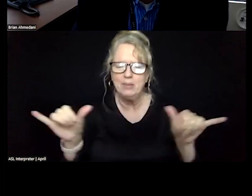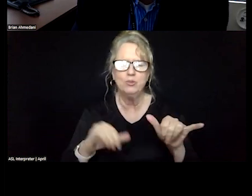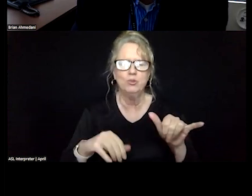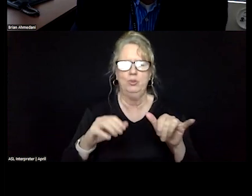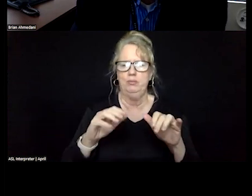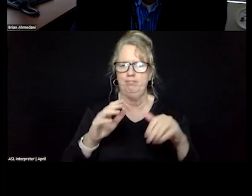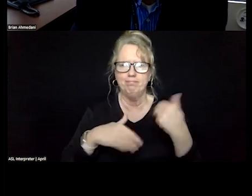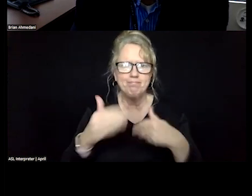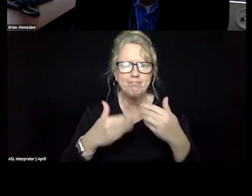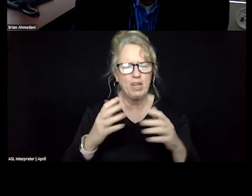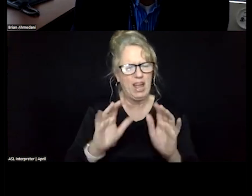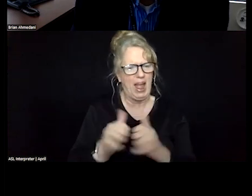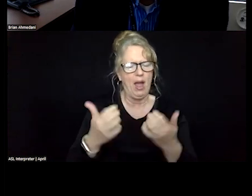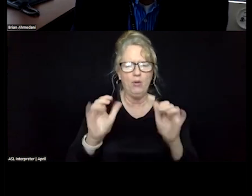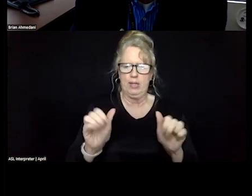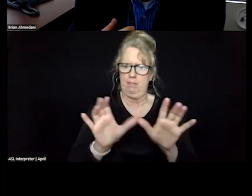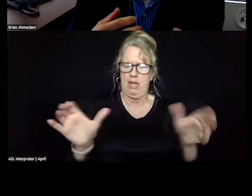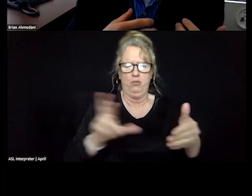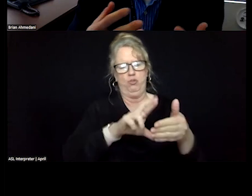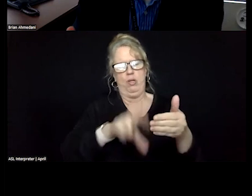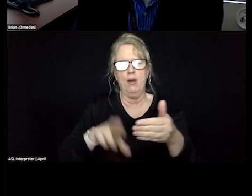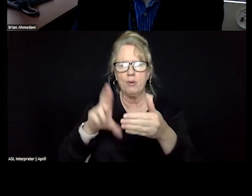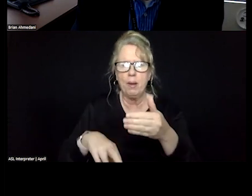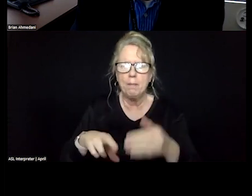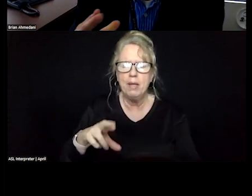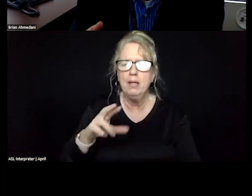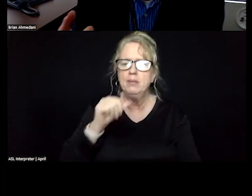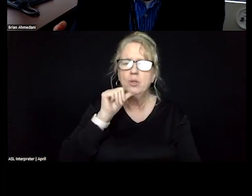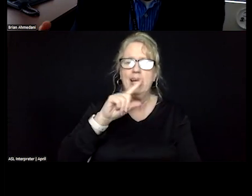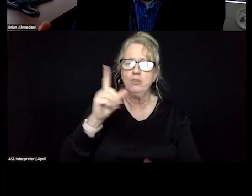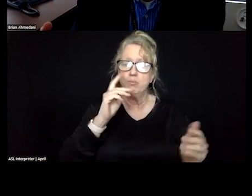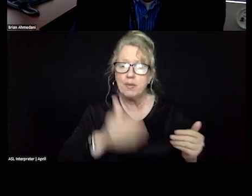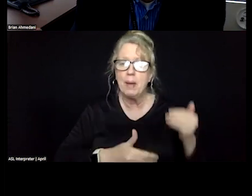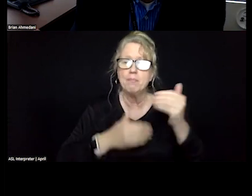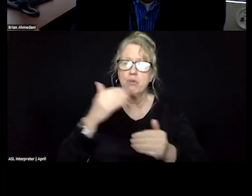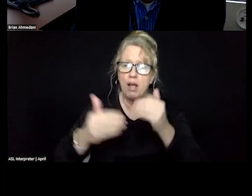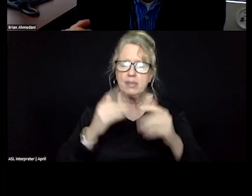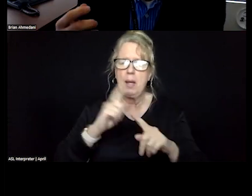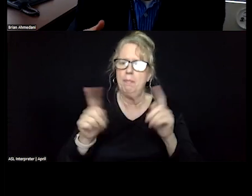ACTUALLY MEASURE THE OUTCOMES -- NOT ONLY THE PROCESSES, BUT WHETHER THEY DID WHAT THEY SAID WHAT THEY WERE TRYING TO DO, BUT